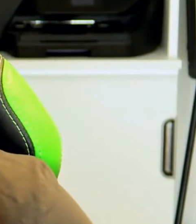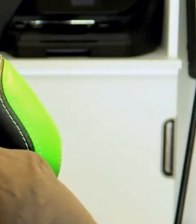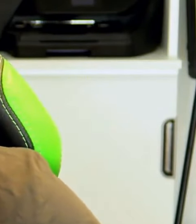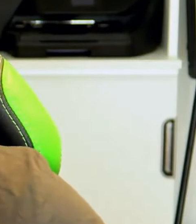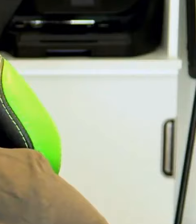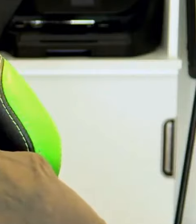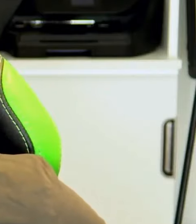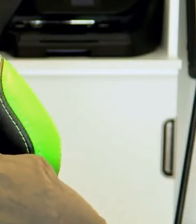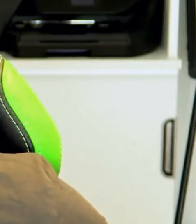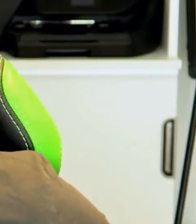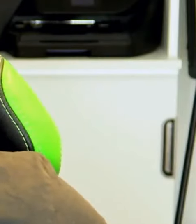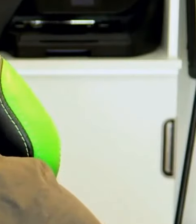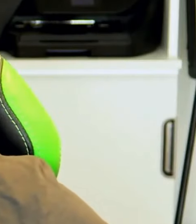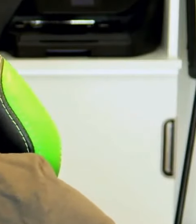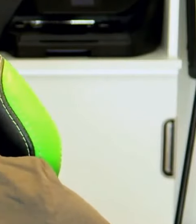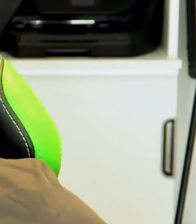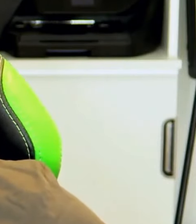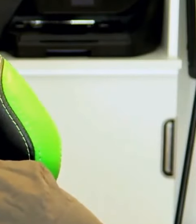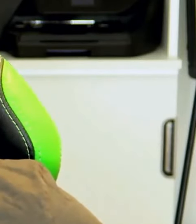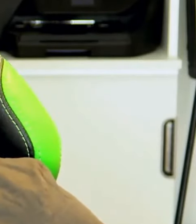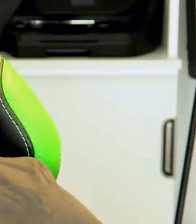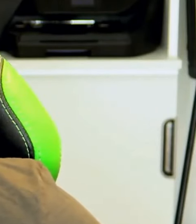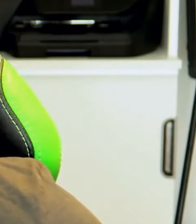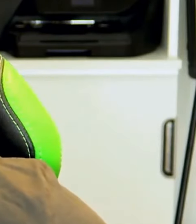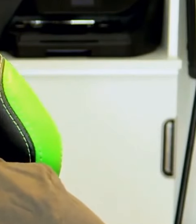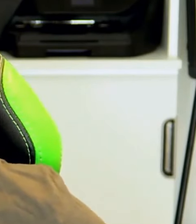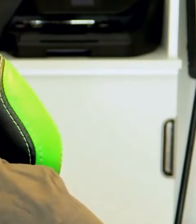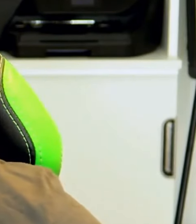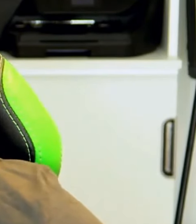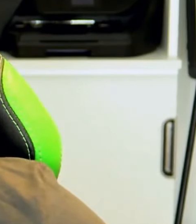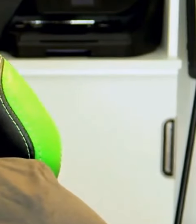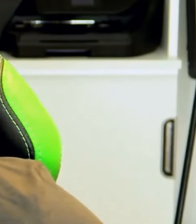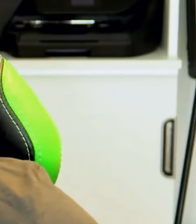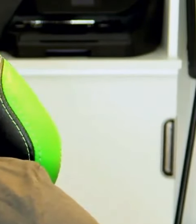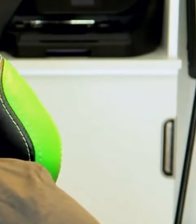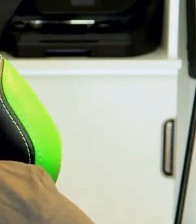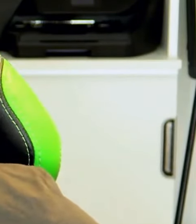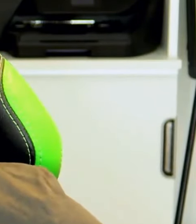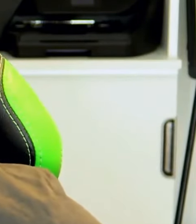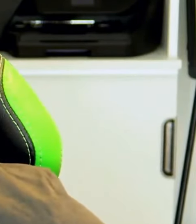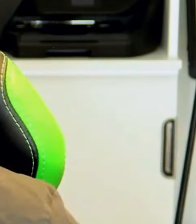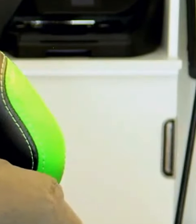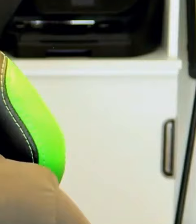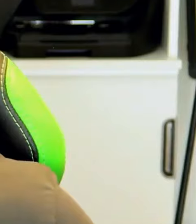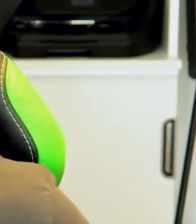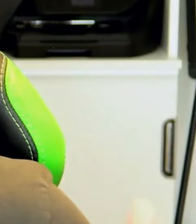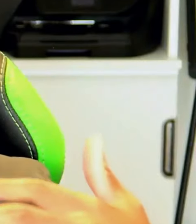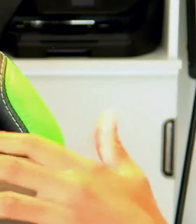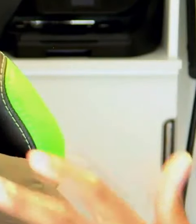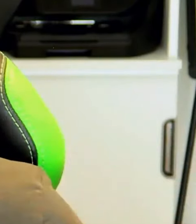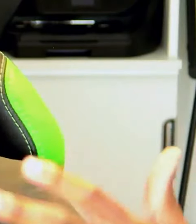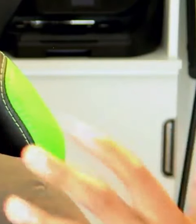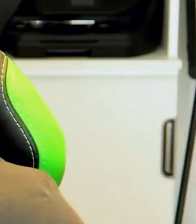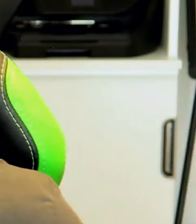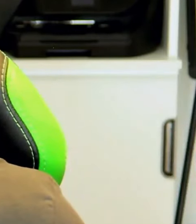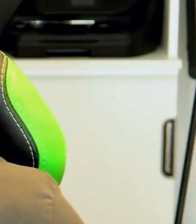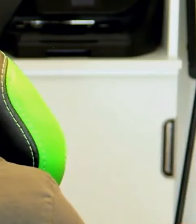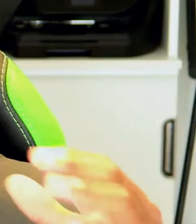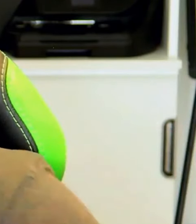WHICH WAS THE FIRST TIME THEY BROUGHT ON CREATORS AND IT WAS JUST INCREDIBLE BUT IT'S A BRAND-NEW YEAR AND THIS IS JUST